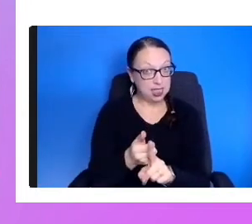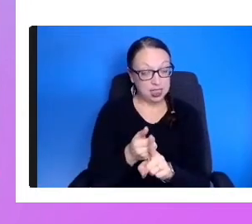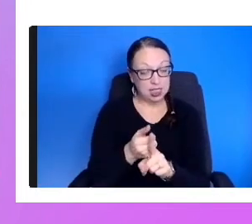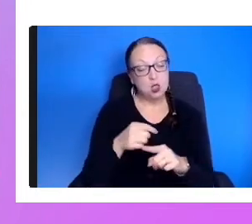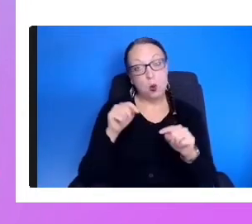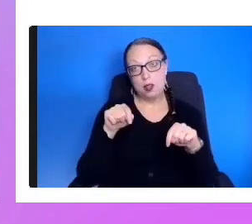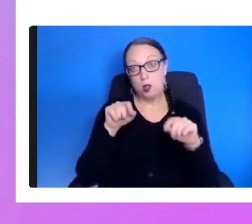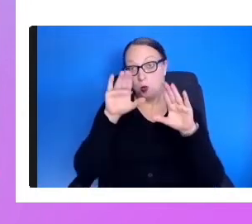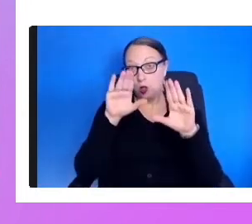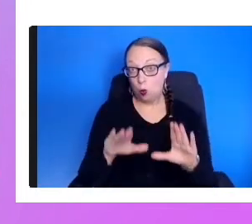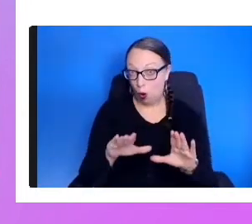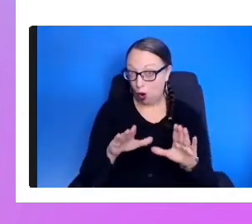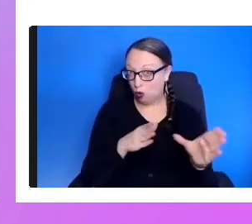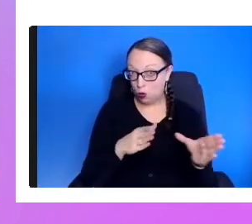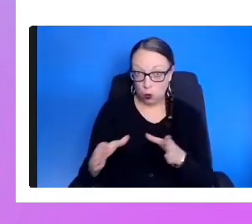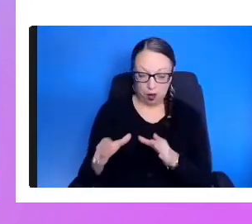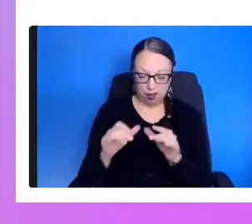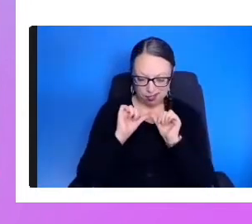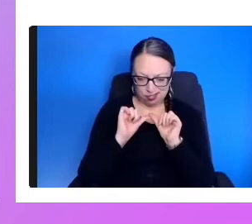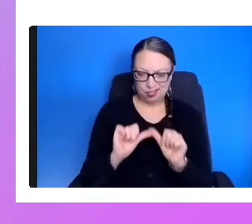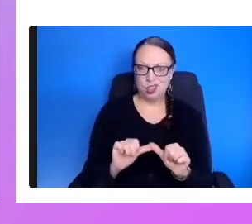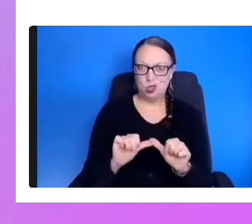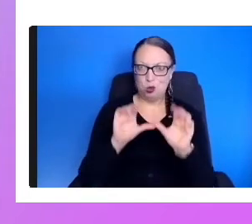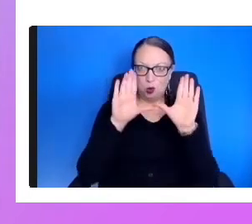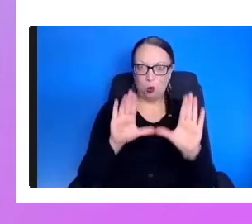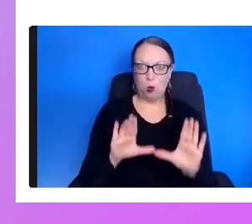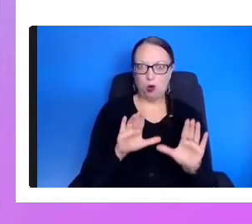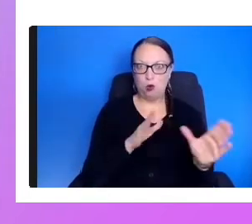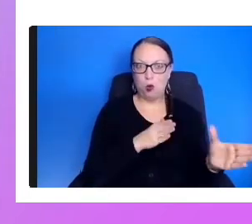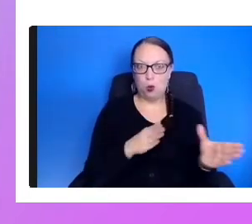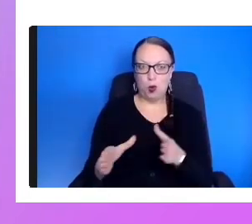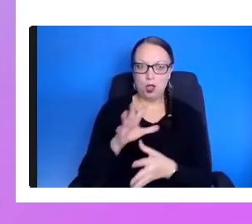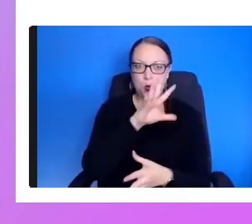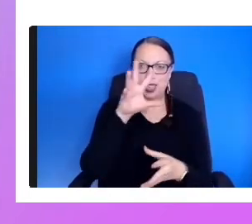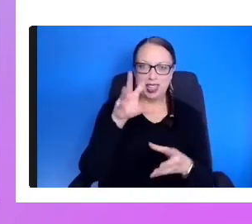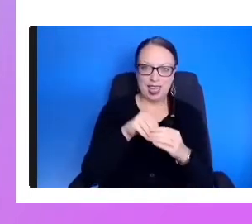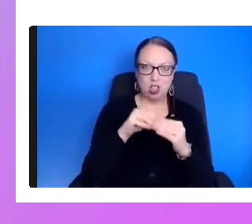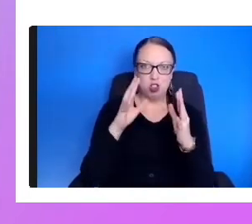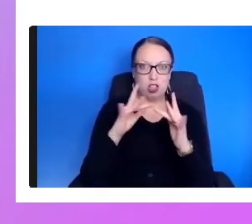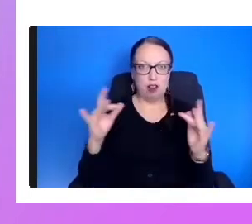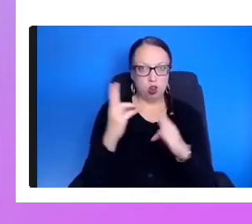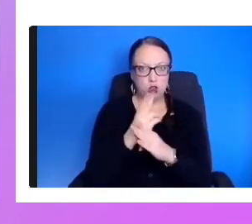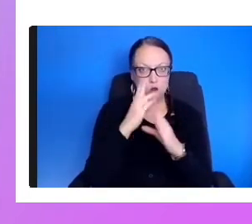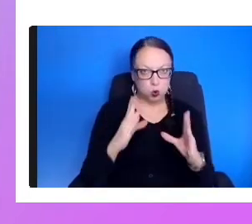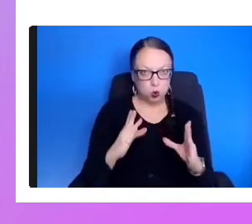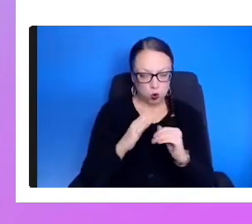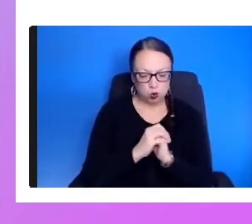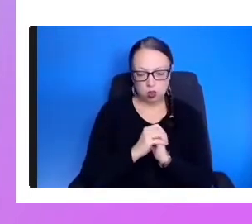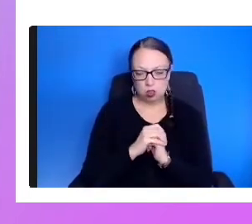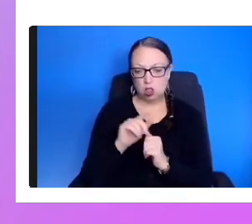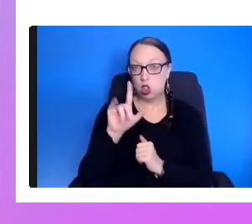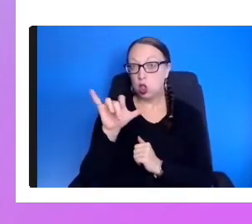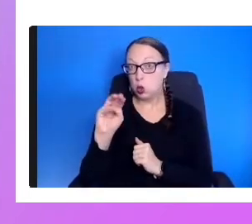and continues to be a great way to engage with diverse users. A platform like Zoom happens to be quite accessible